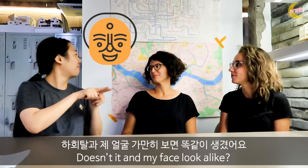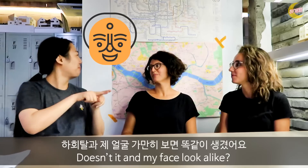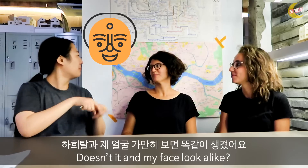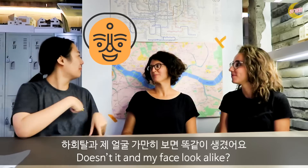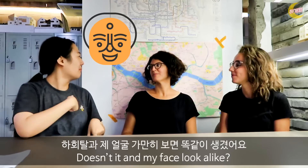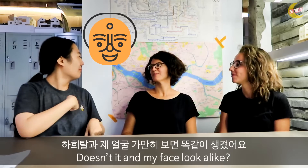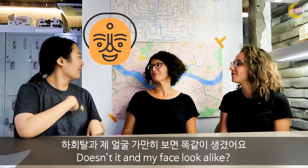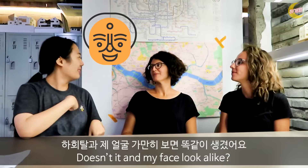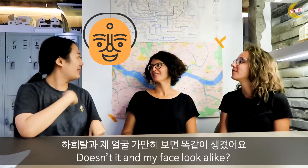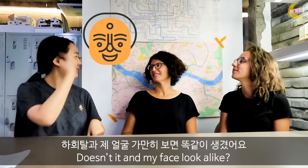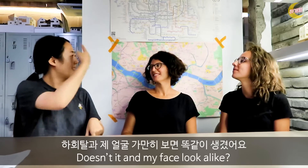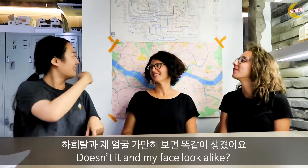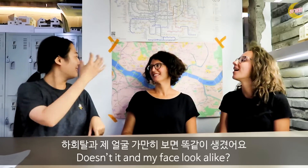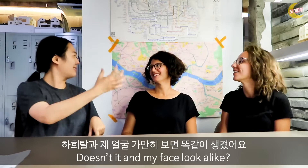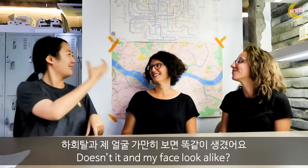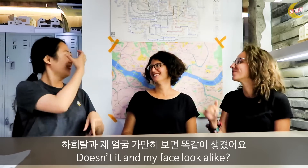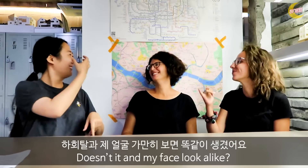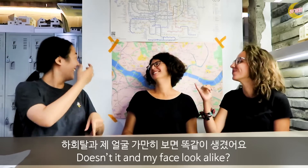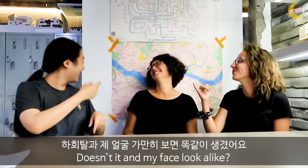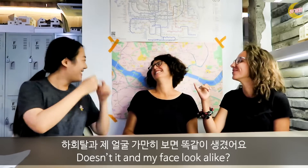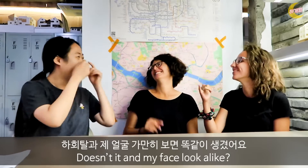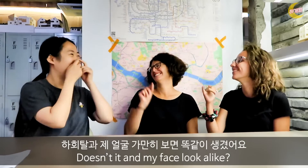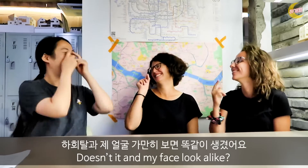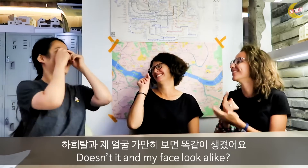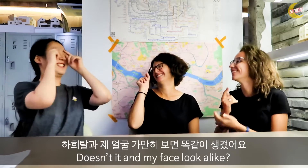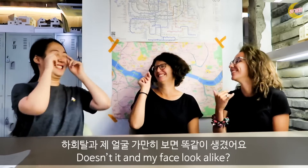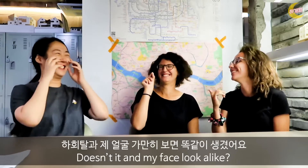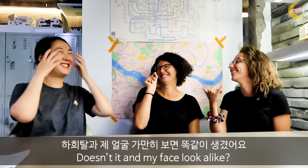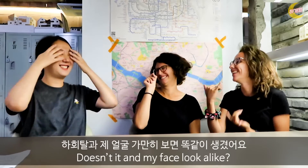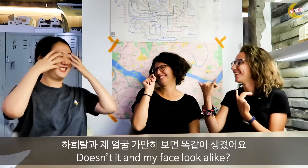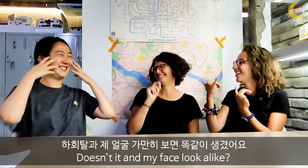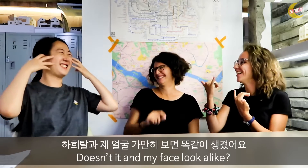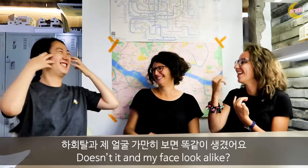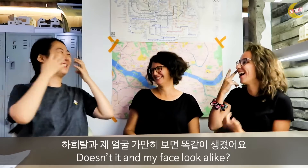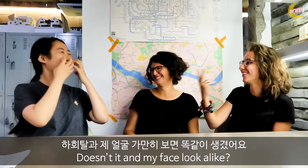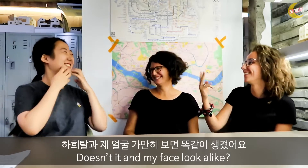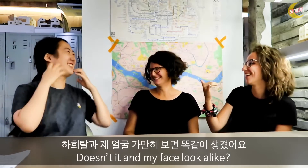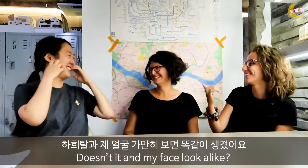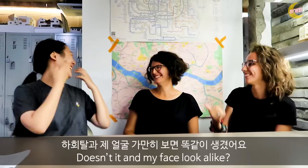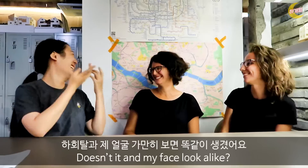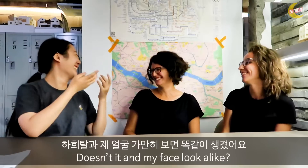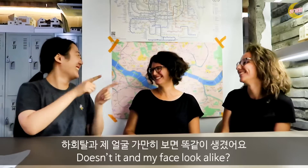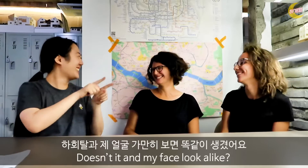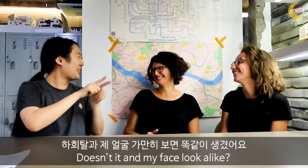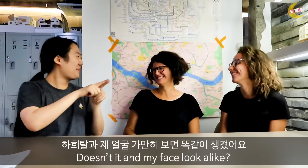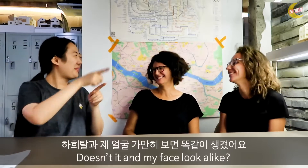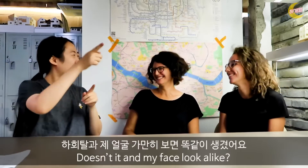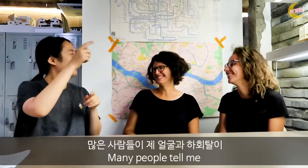Doesn’t it and my face look alike?